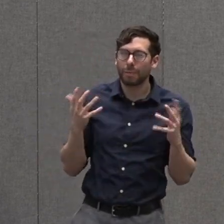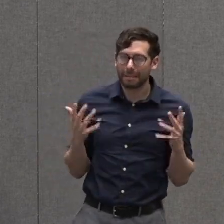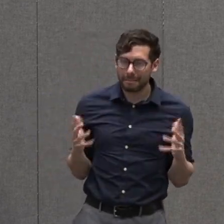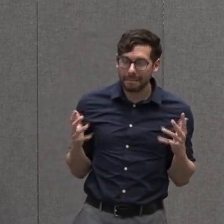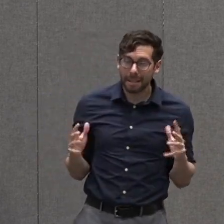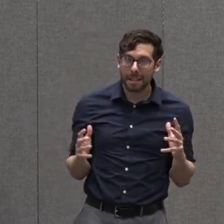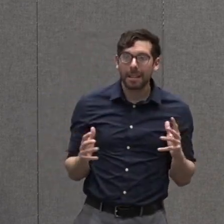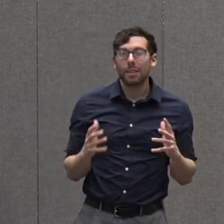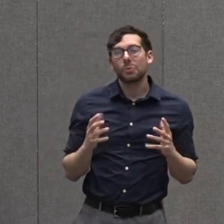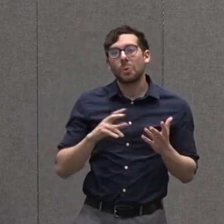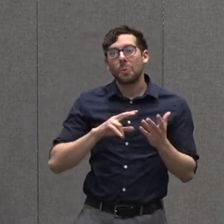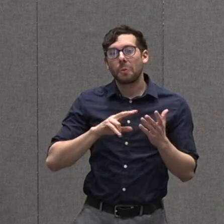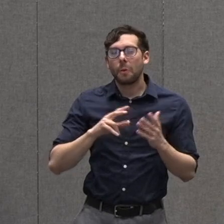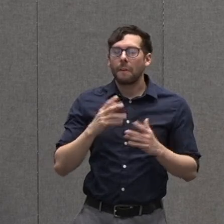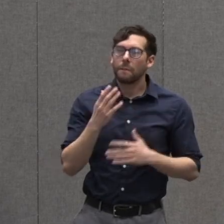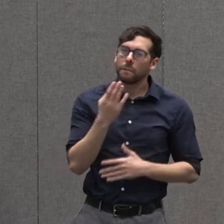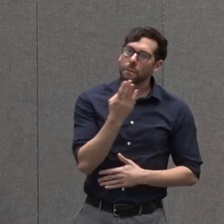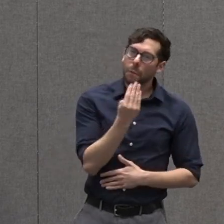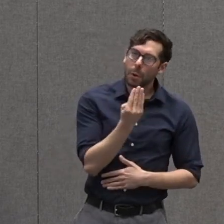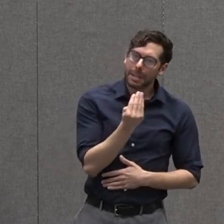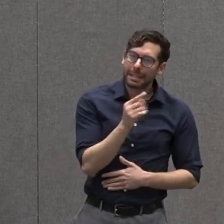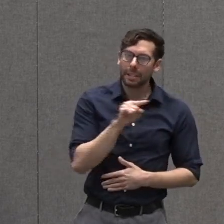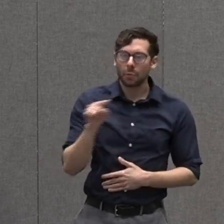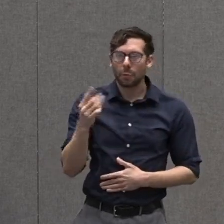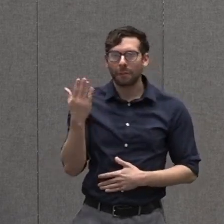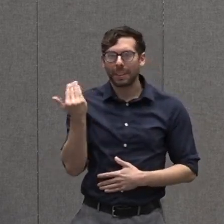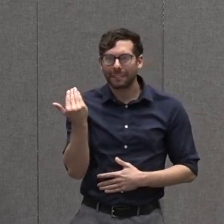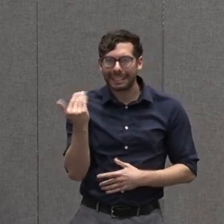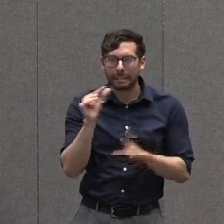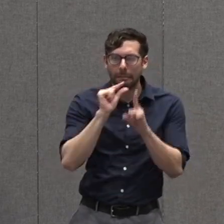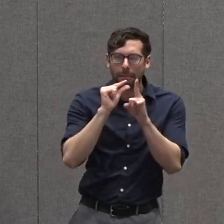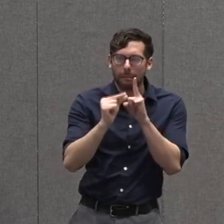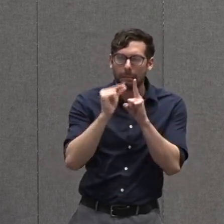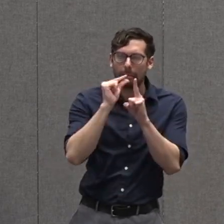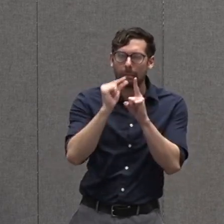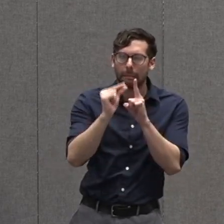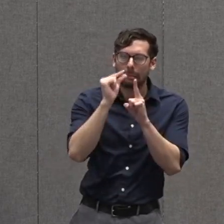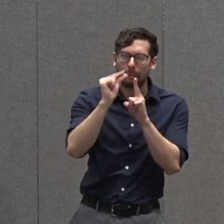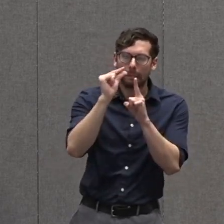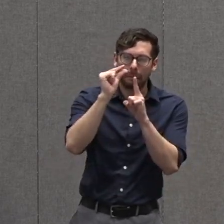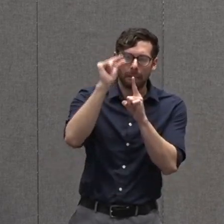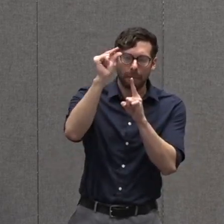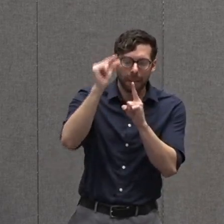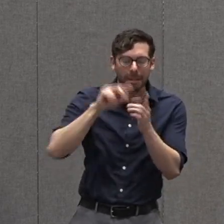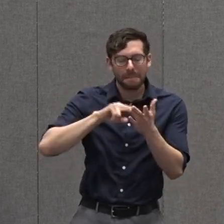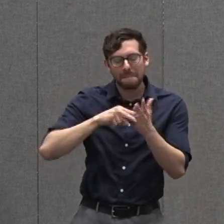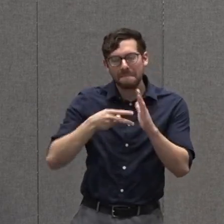Five years old. - Not 14. So, we're not gonna be able to tell really accurately from that, okay.